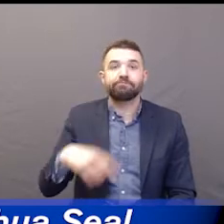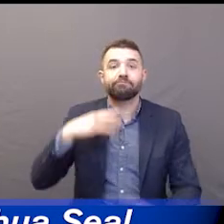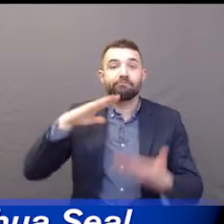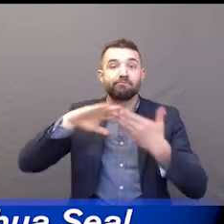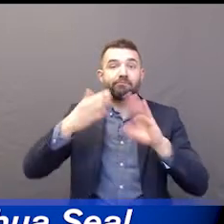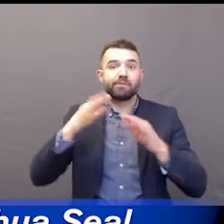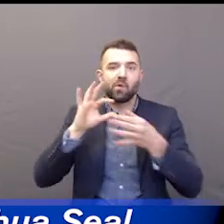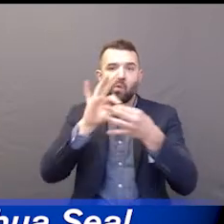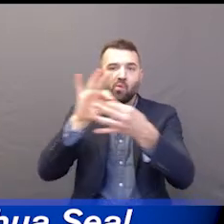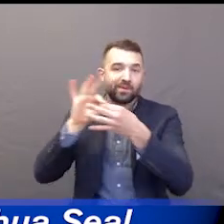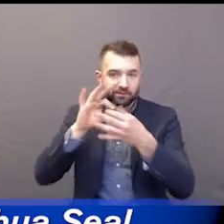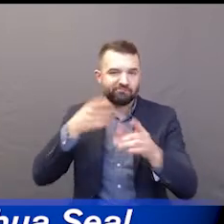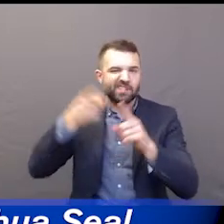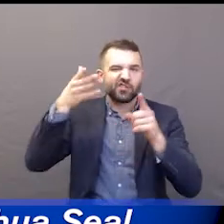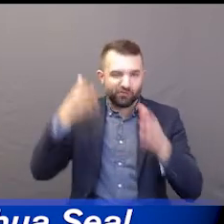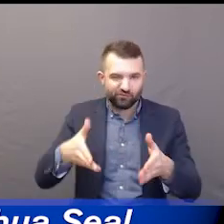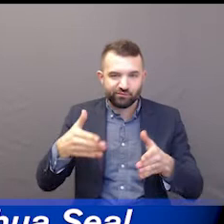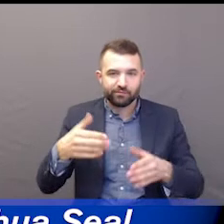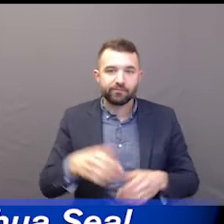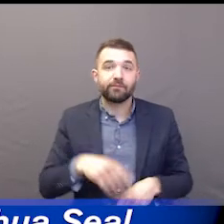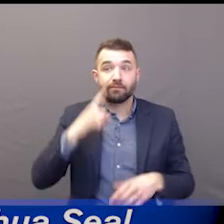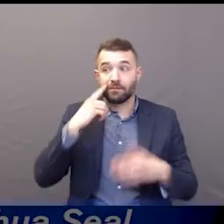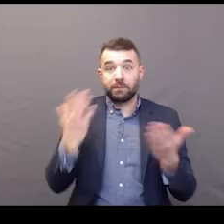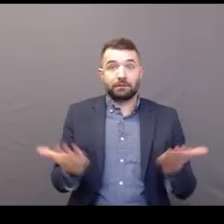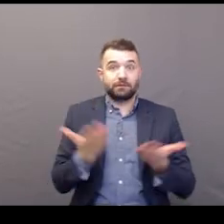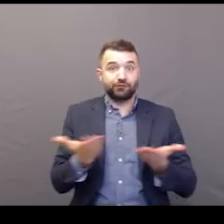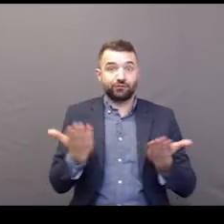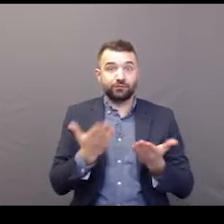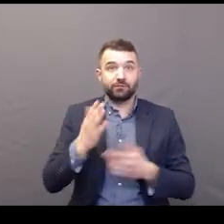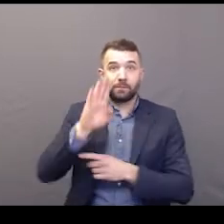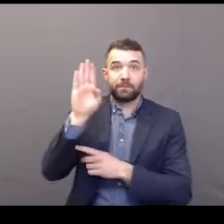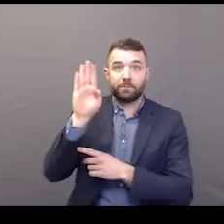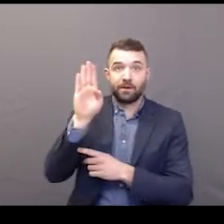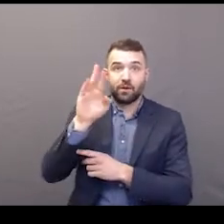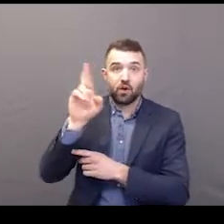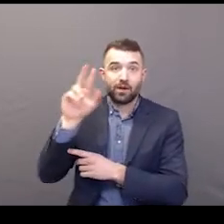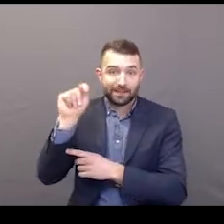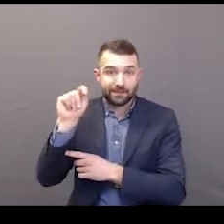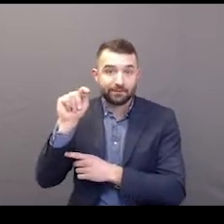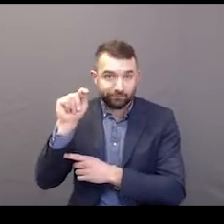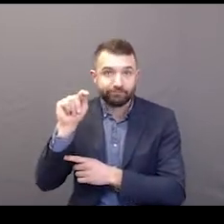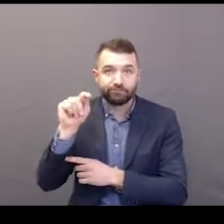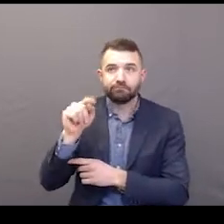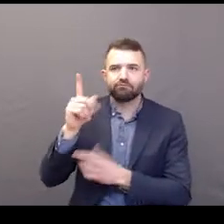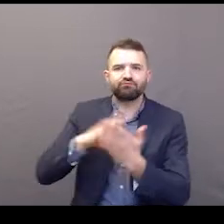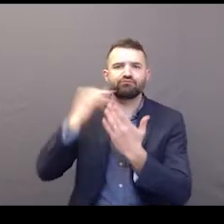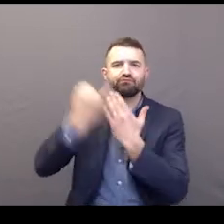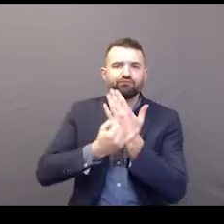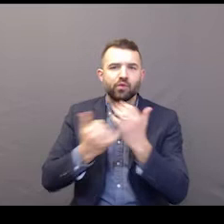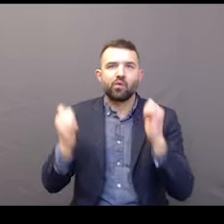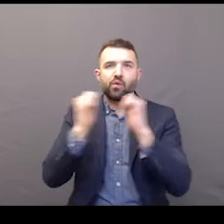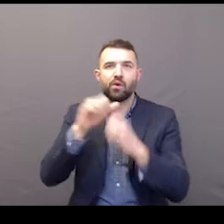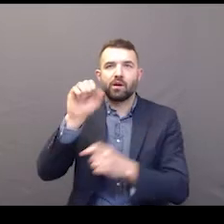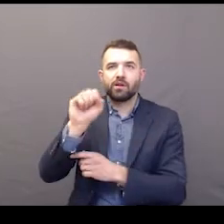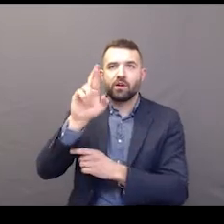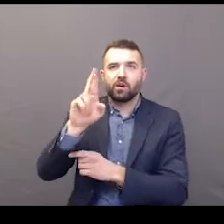Stride Bus Rapid Transit (or “BRT”) project along SR 522 and NE 145th Street.